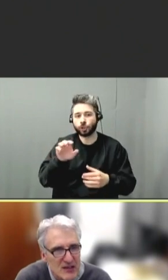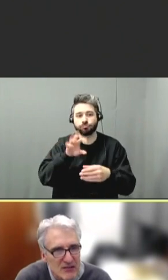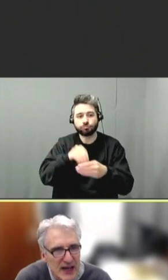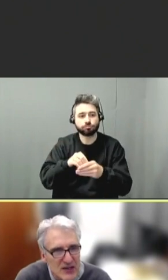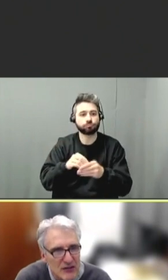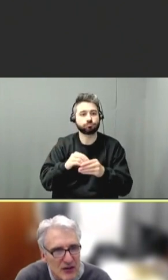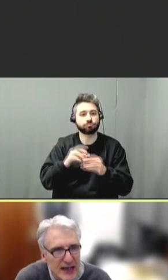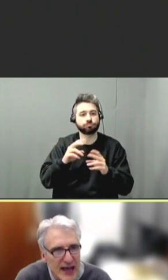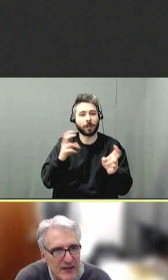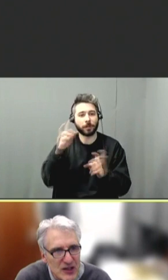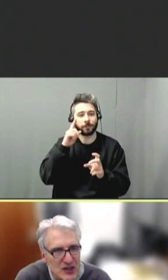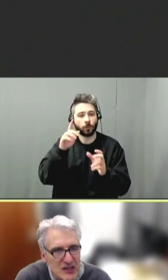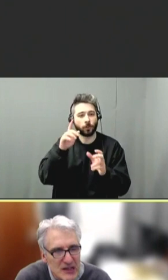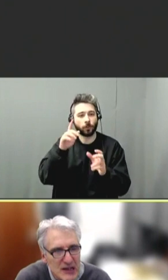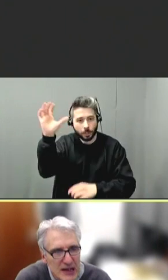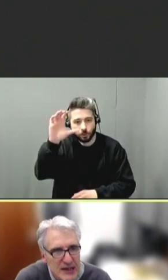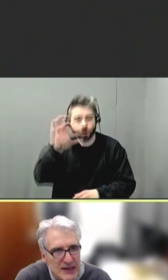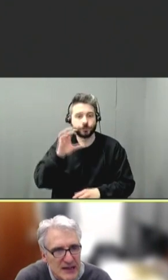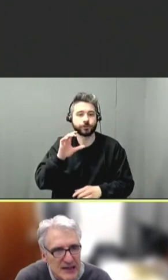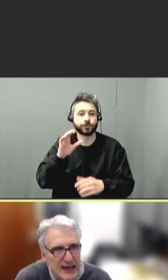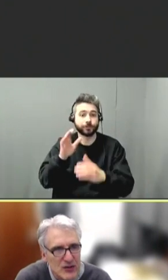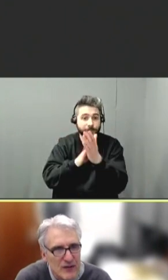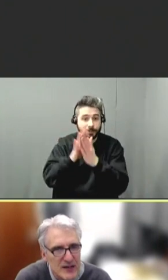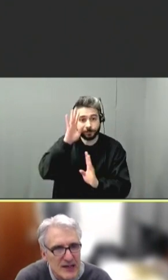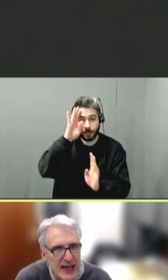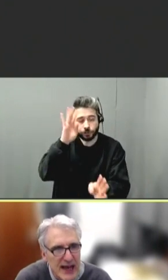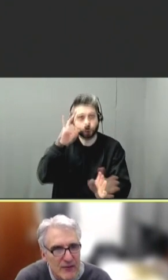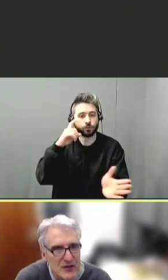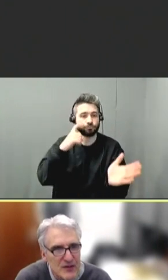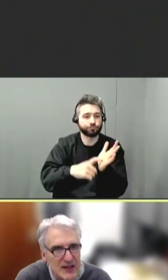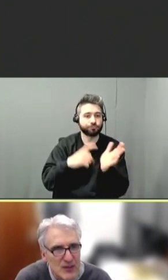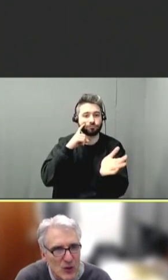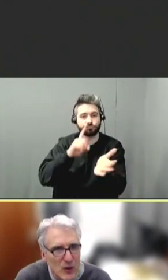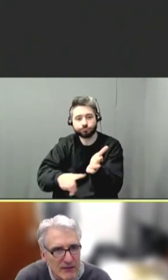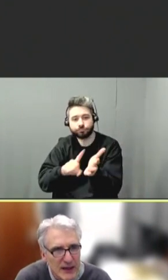next slides, including innovations to detect or investigate adverse events more quickly,